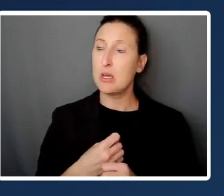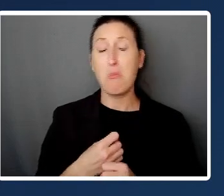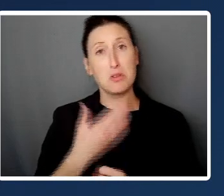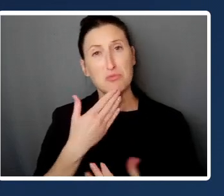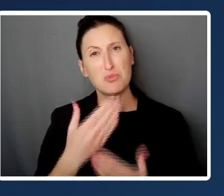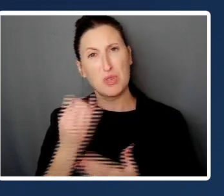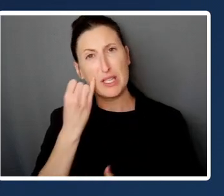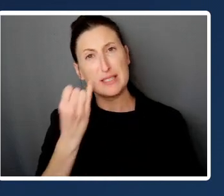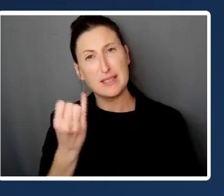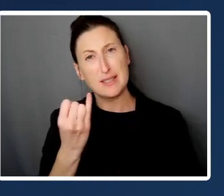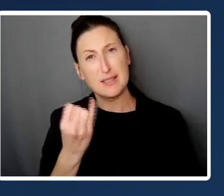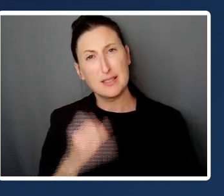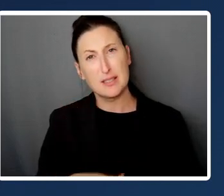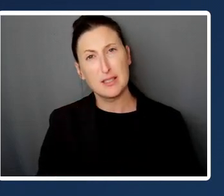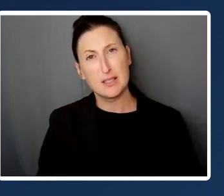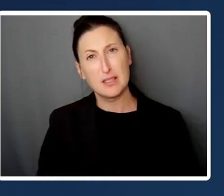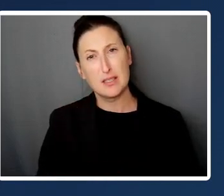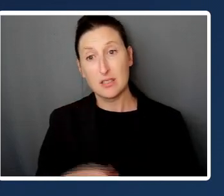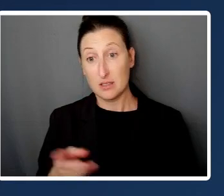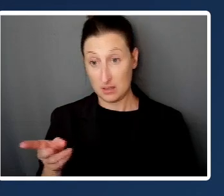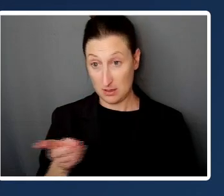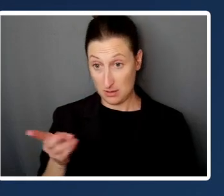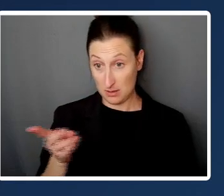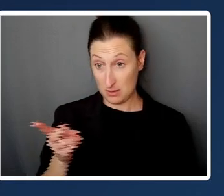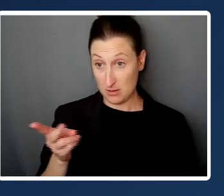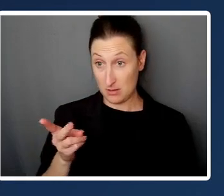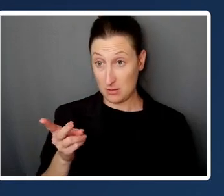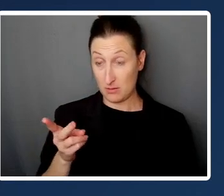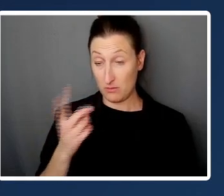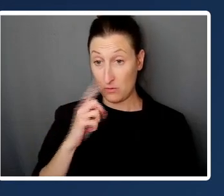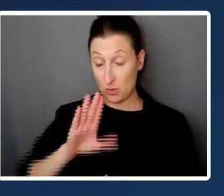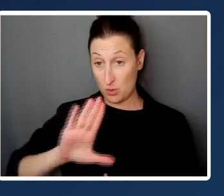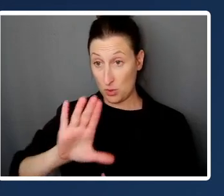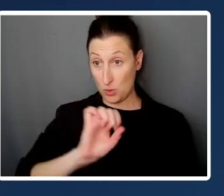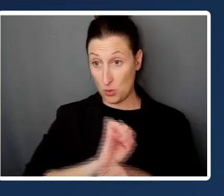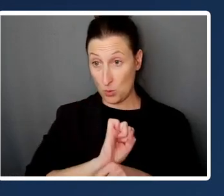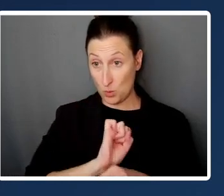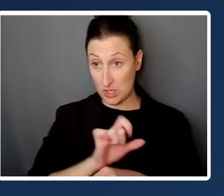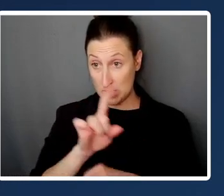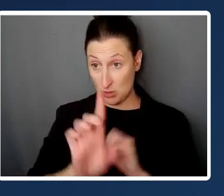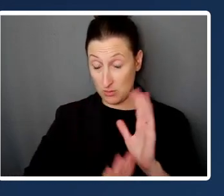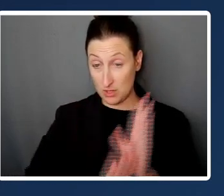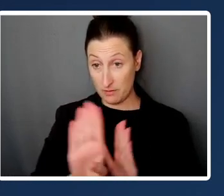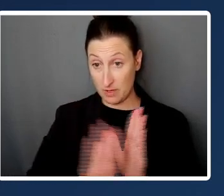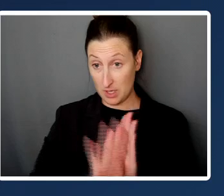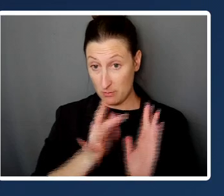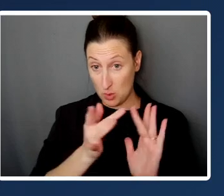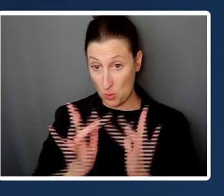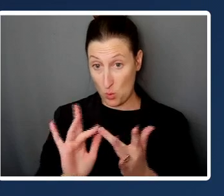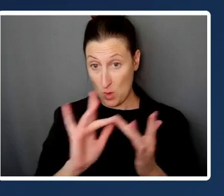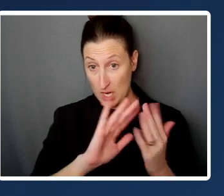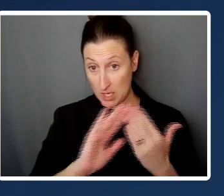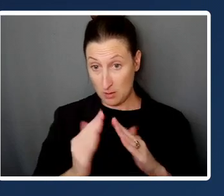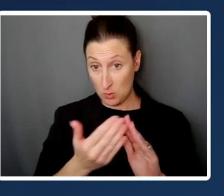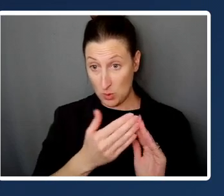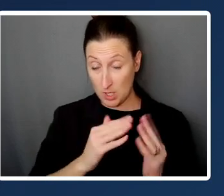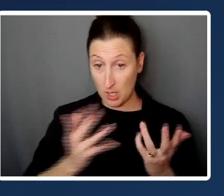Kathleen or Angela, for your work, is there -- did you that develop any kind of online community?